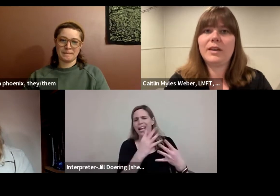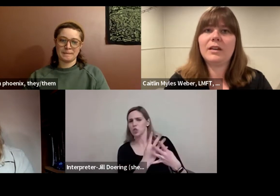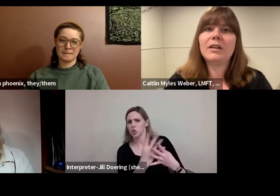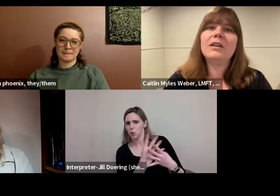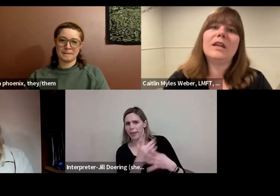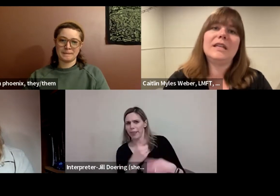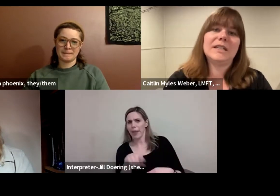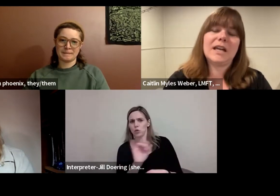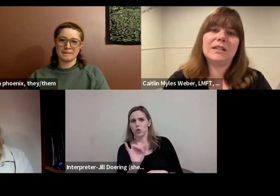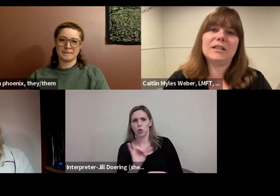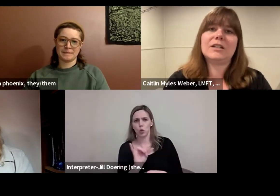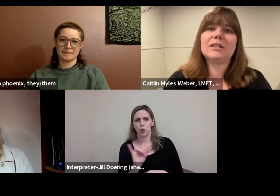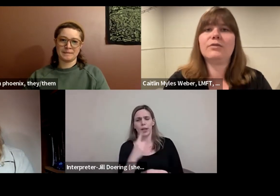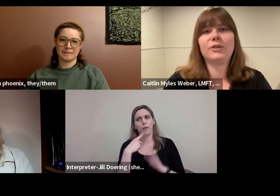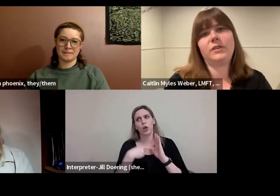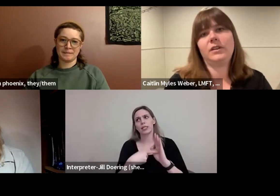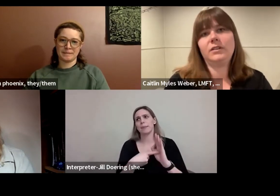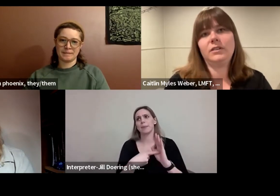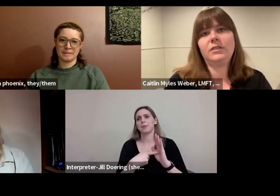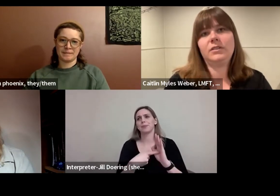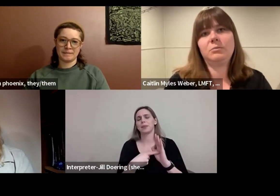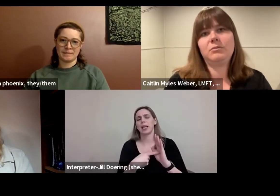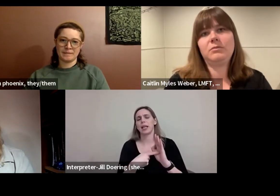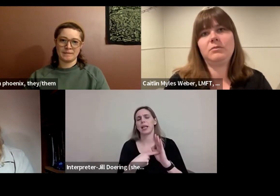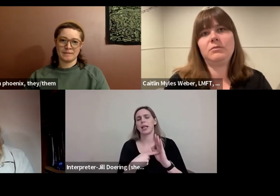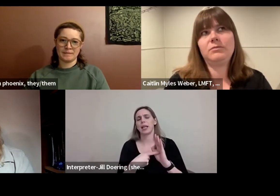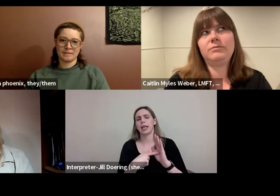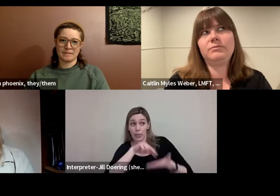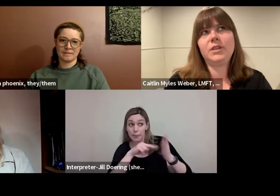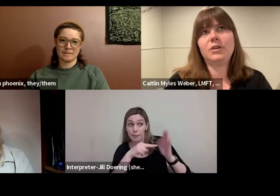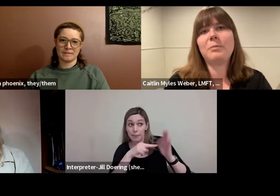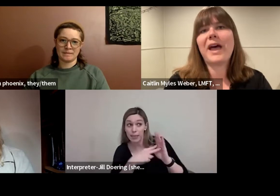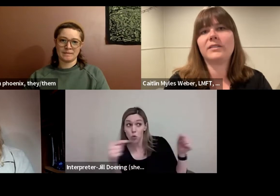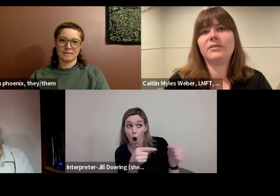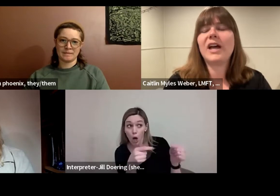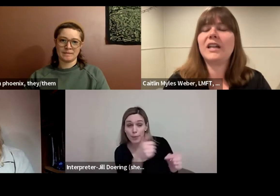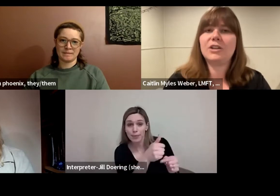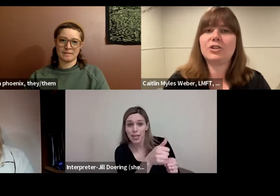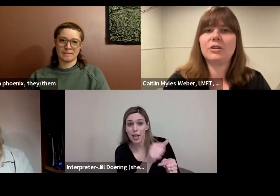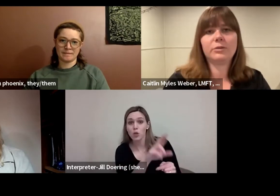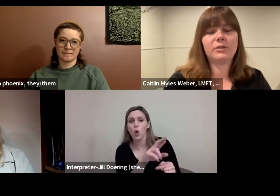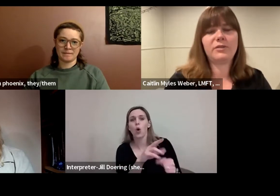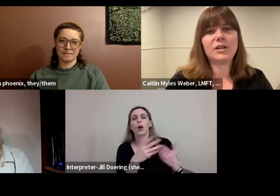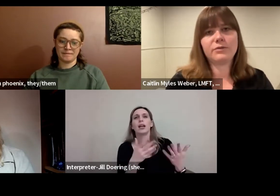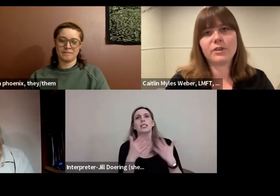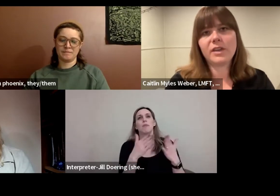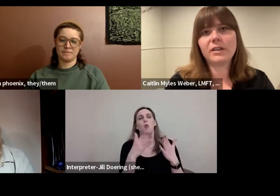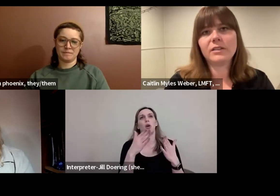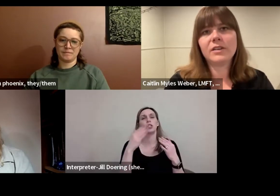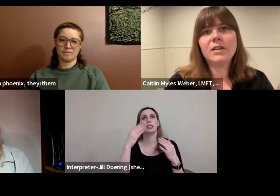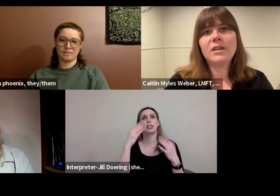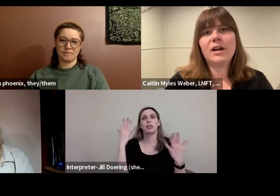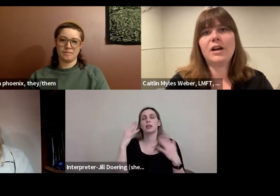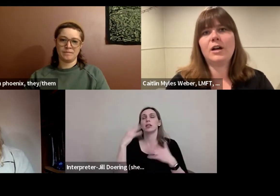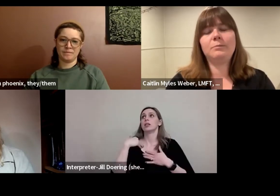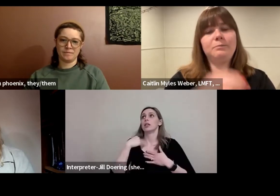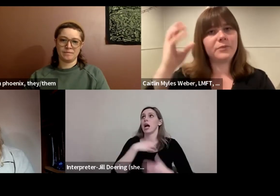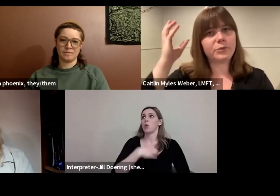like intent versus, you know, passive ideation. Those are very different things,